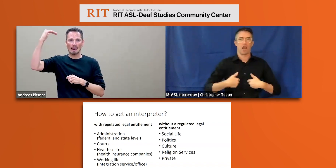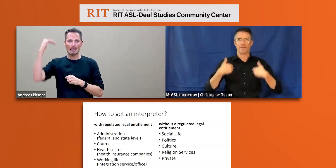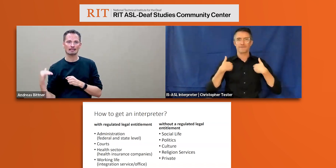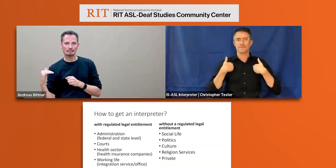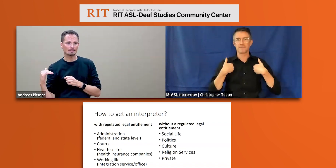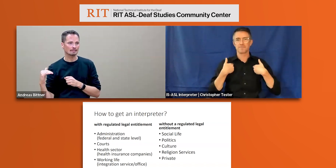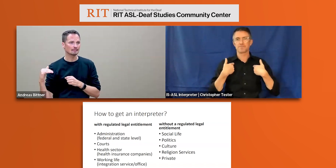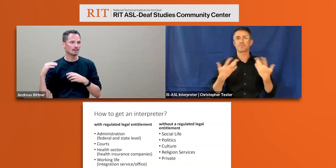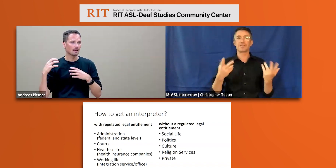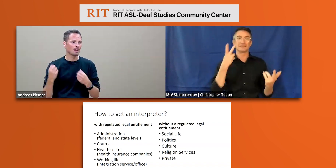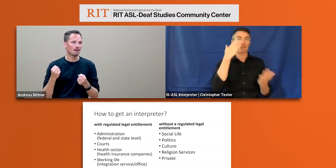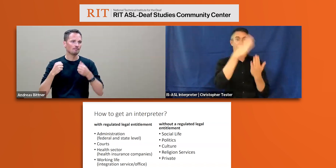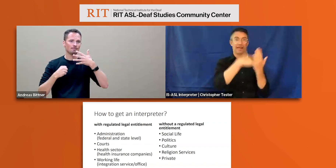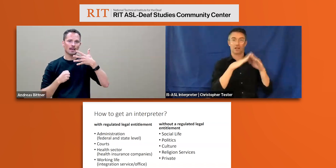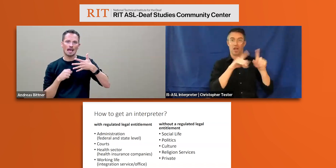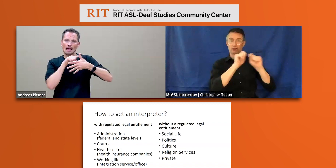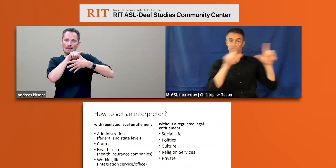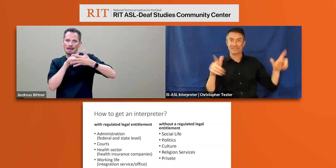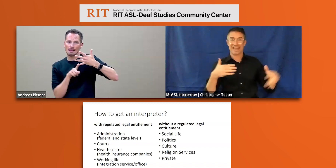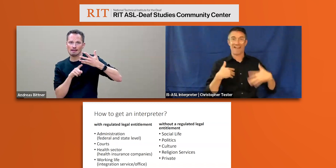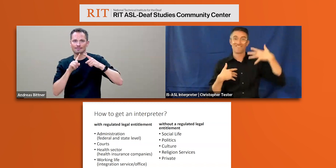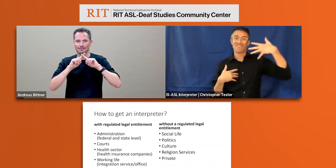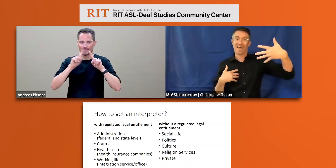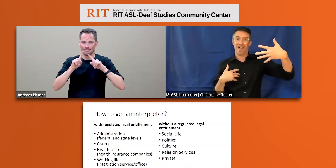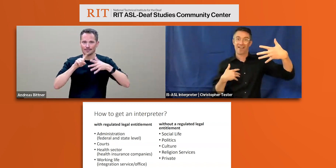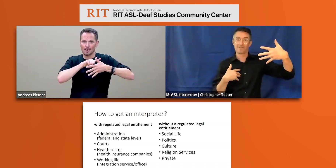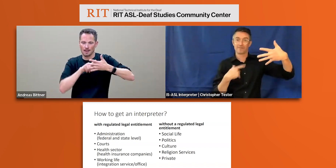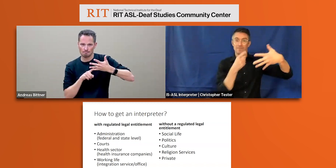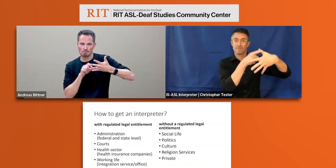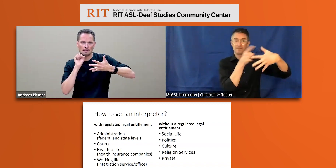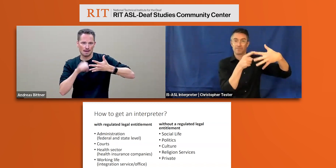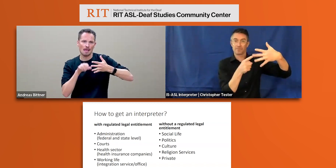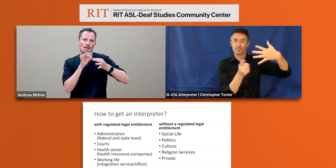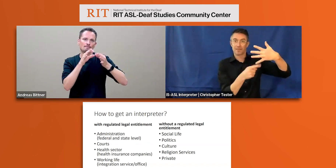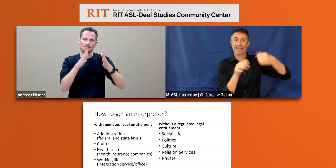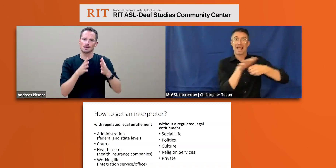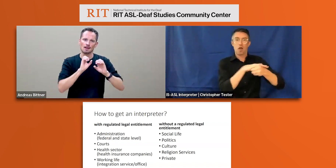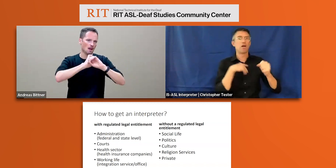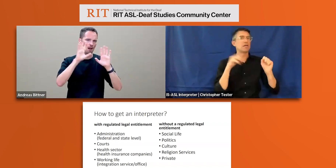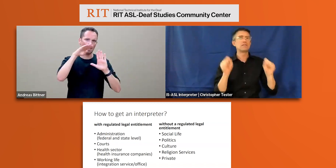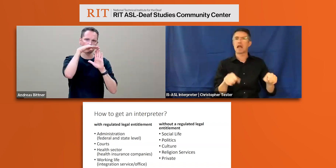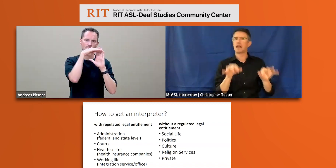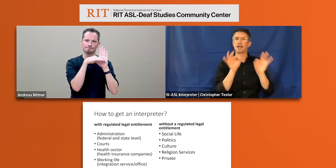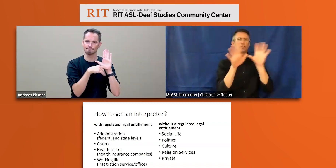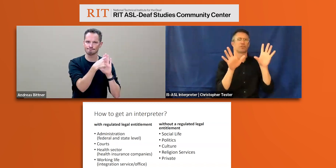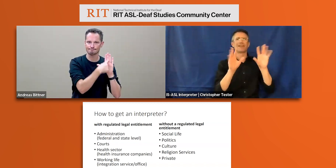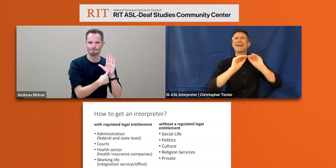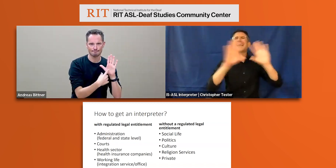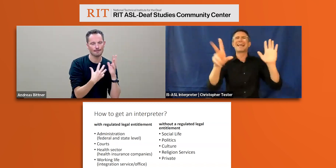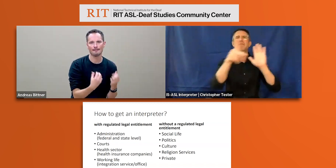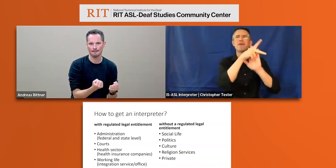or the reason for the request. So, you can see on the screen there that there are 5 reasons